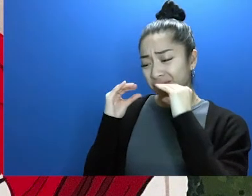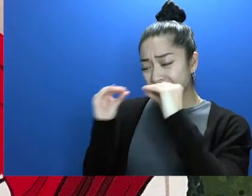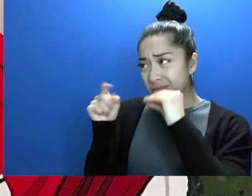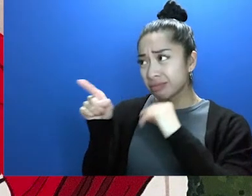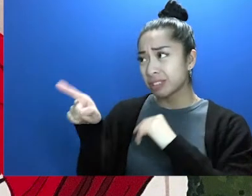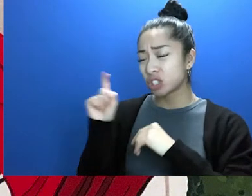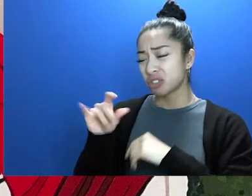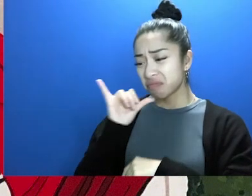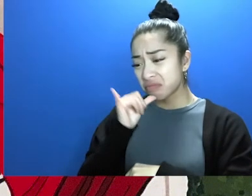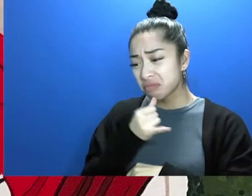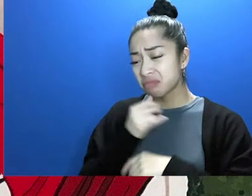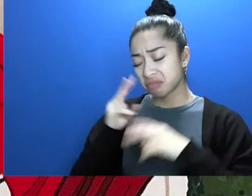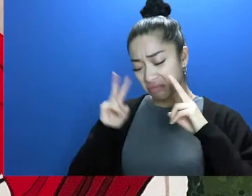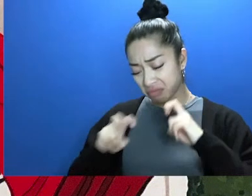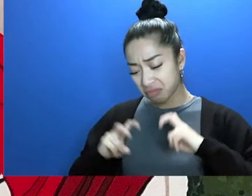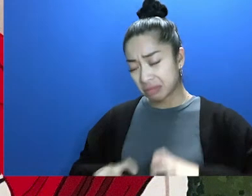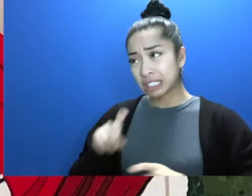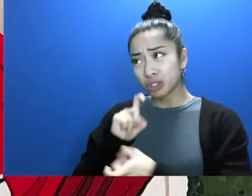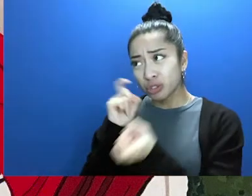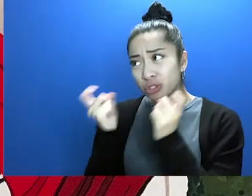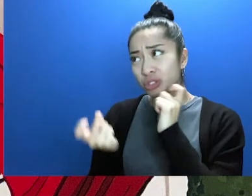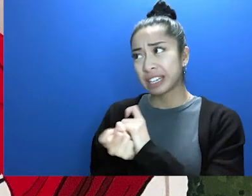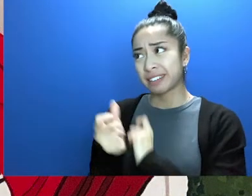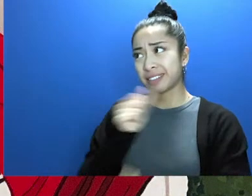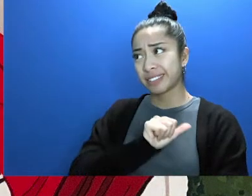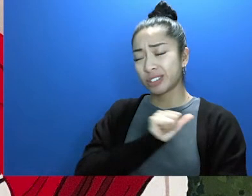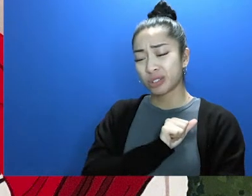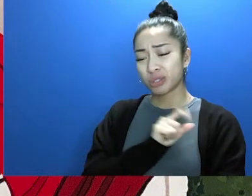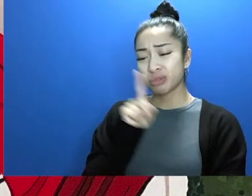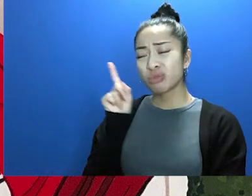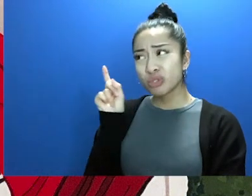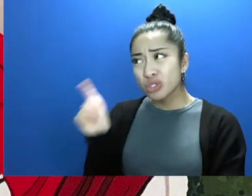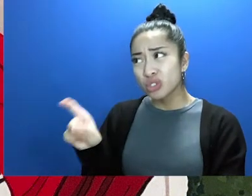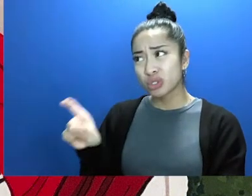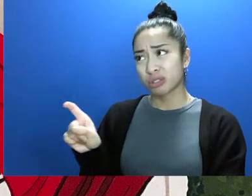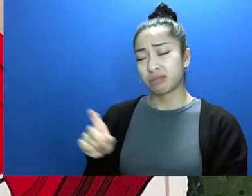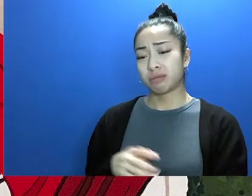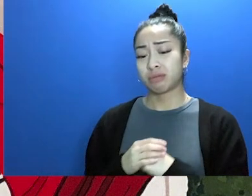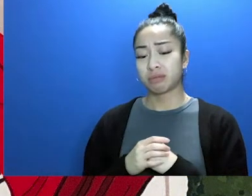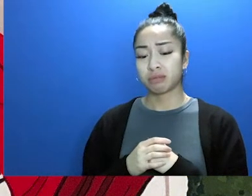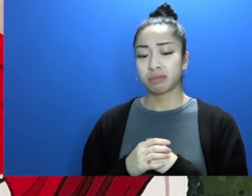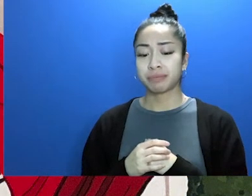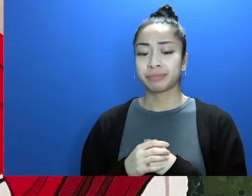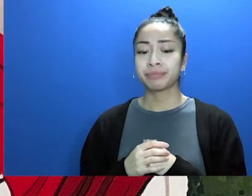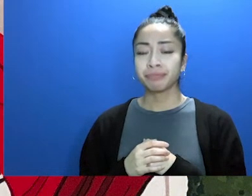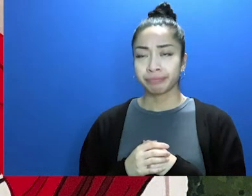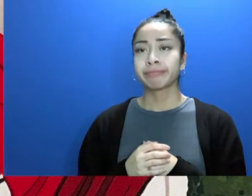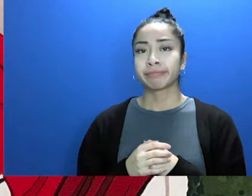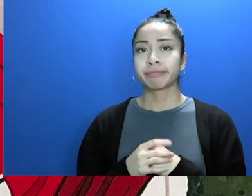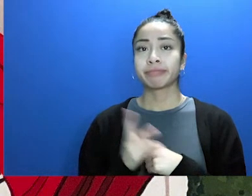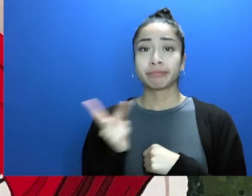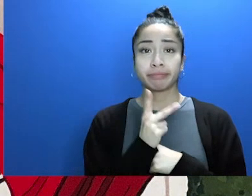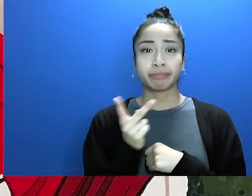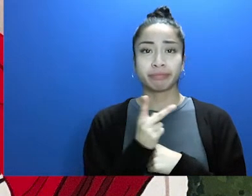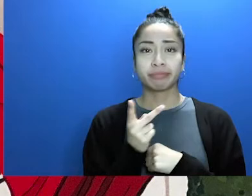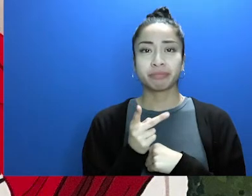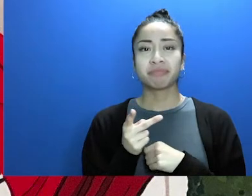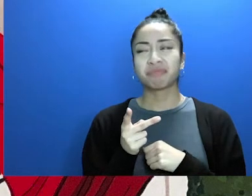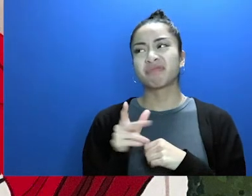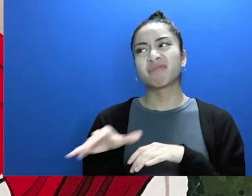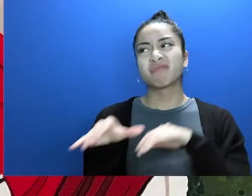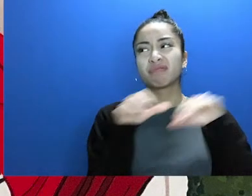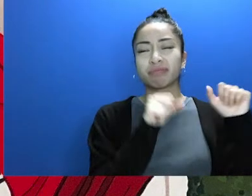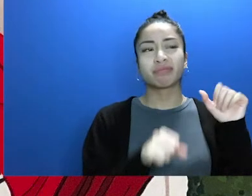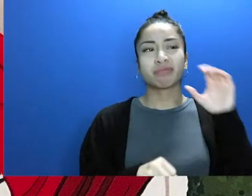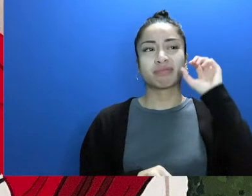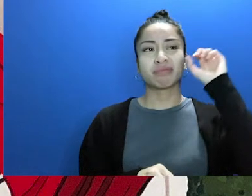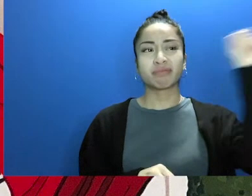should retire from his incessant greed let's take back this ring it's high time we split